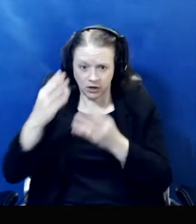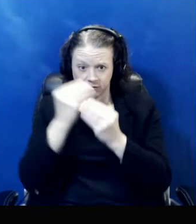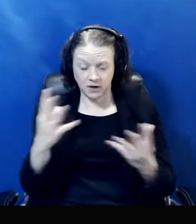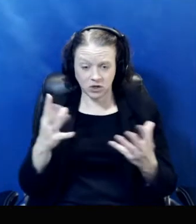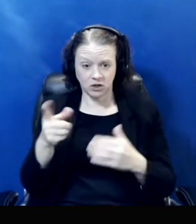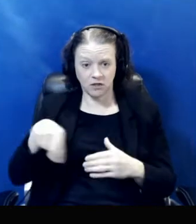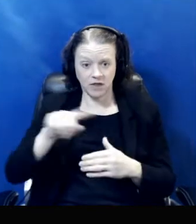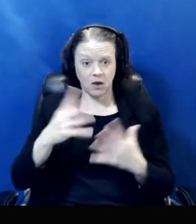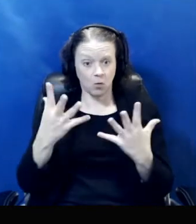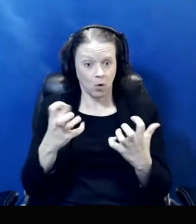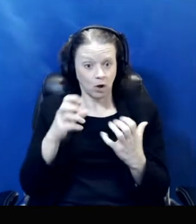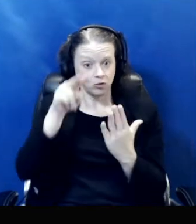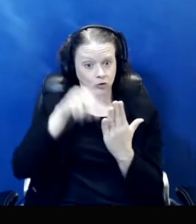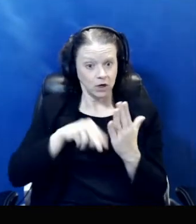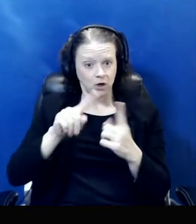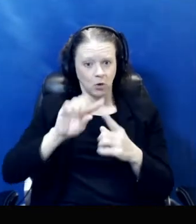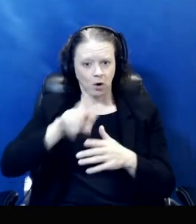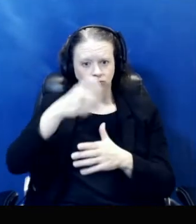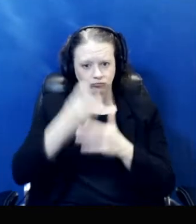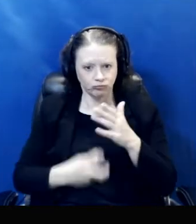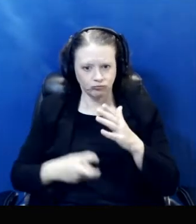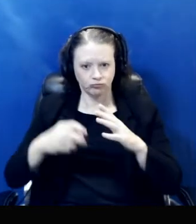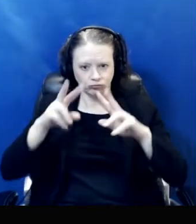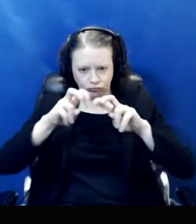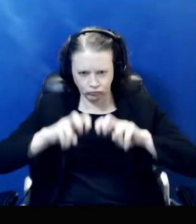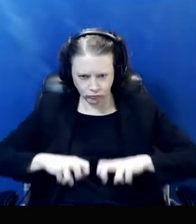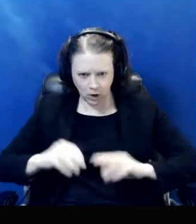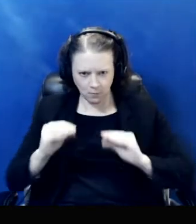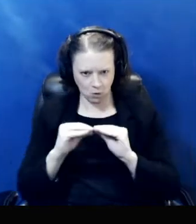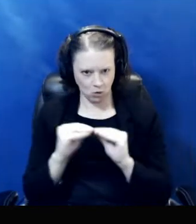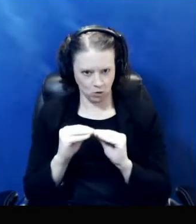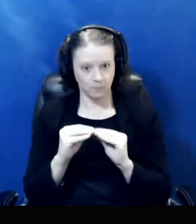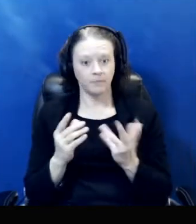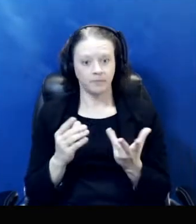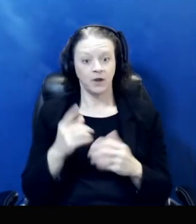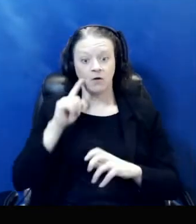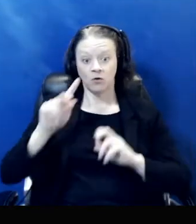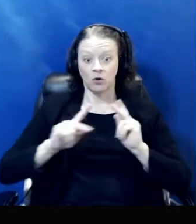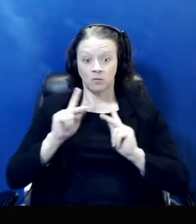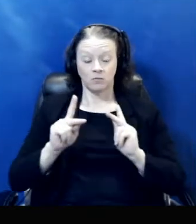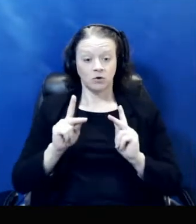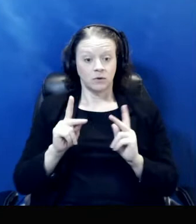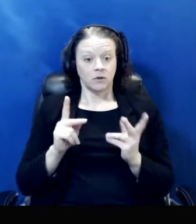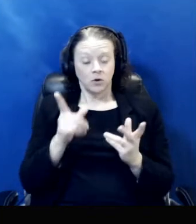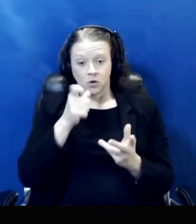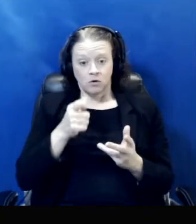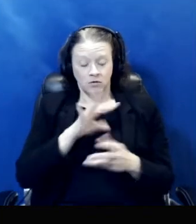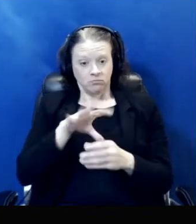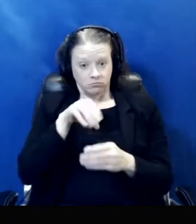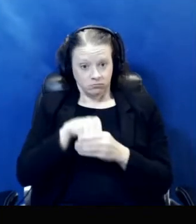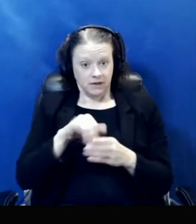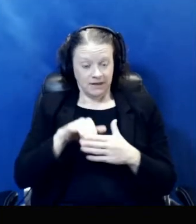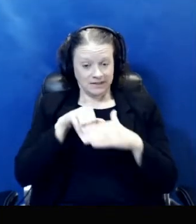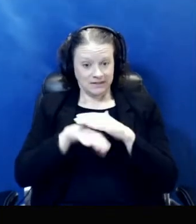dive deeper into. You know, for somebody who's been in the accessibility space for quite a while that's using this document,